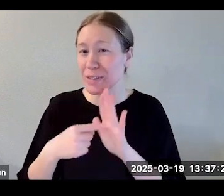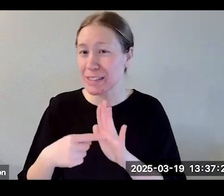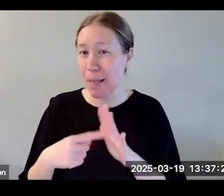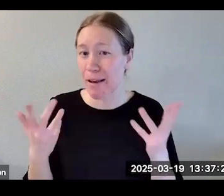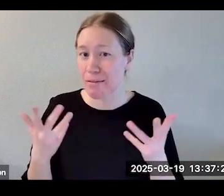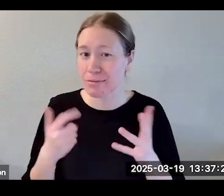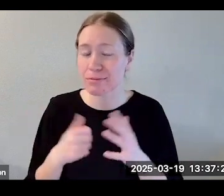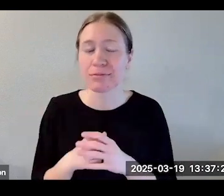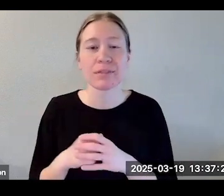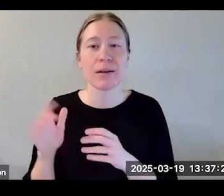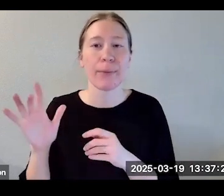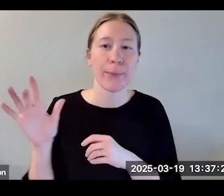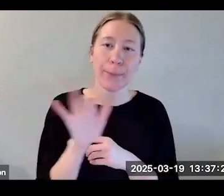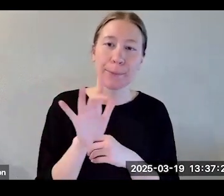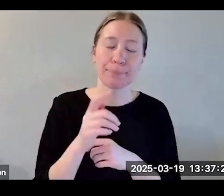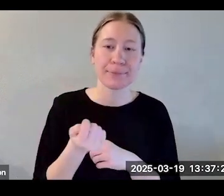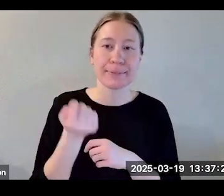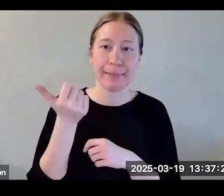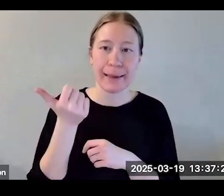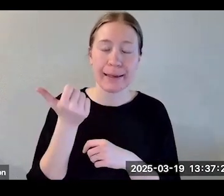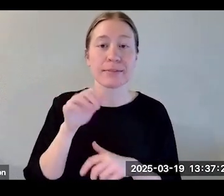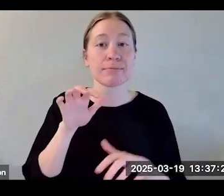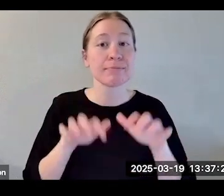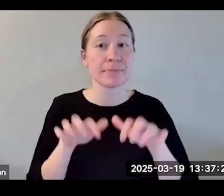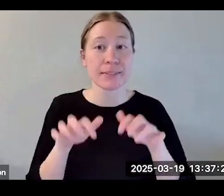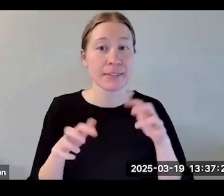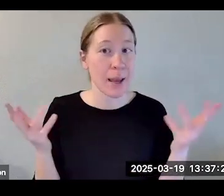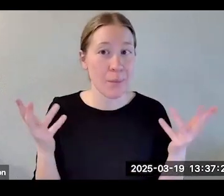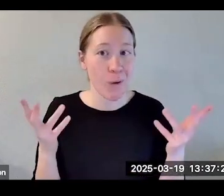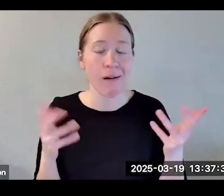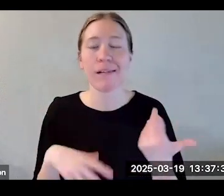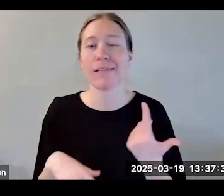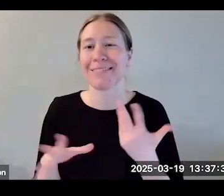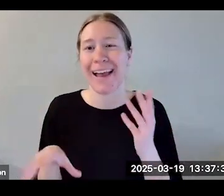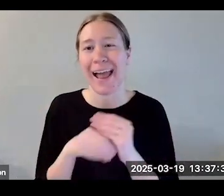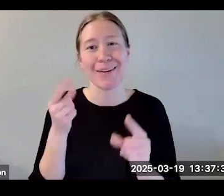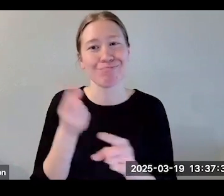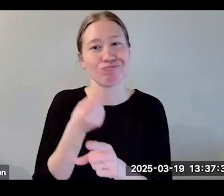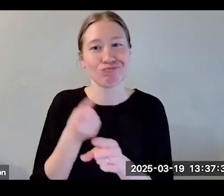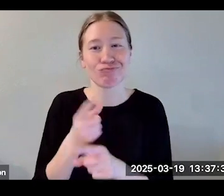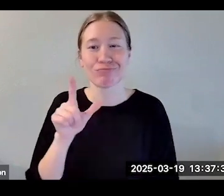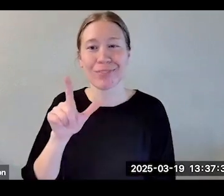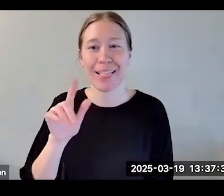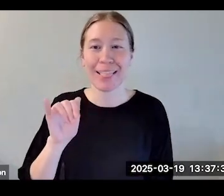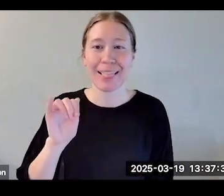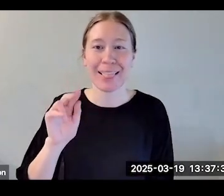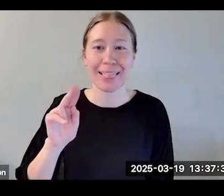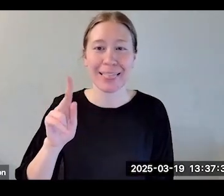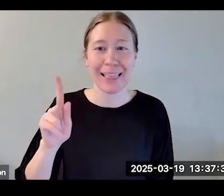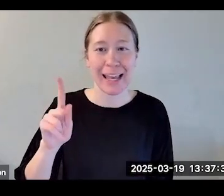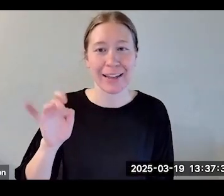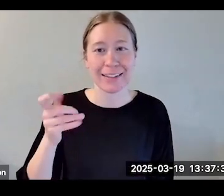to type out some good link texts. So University of Michigan